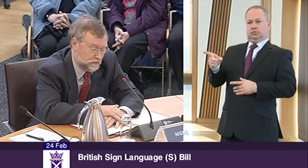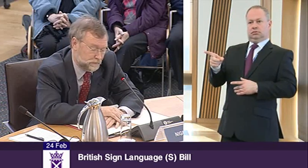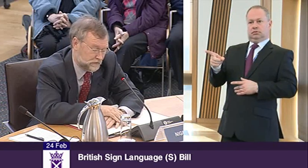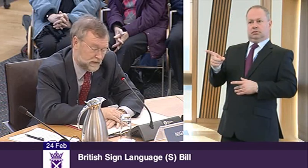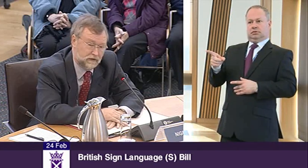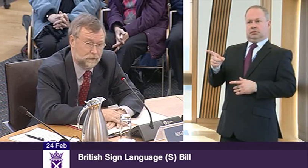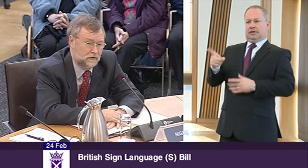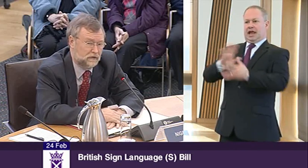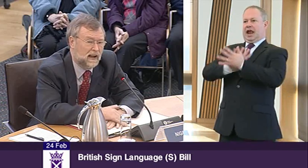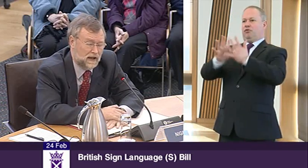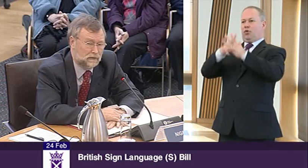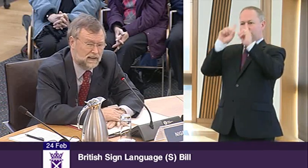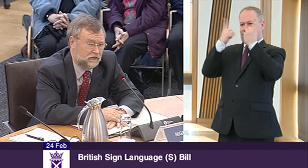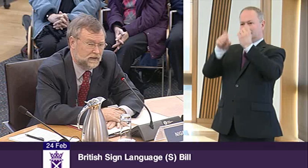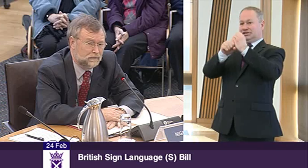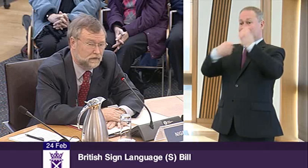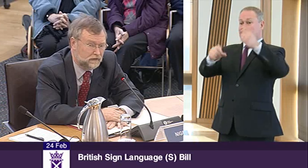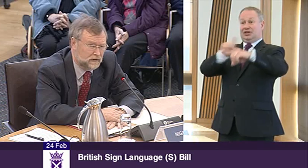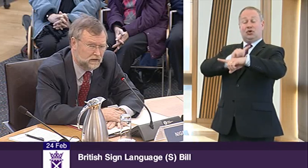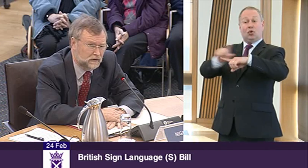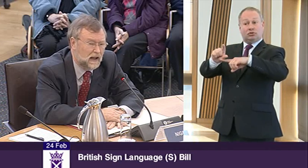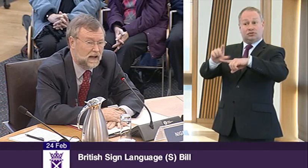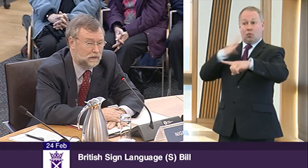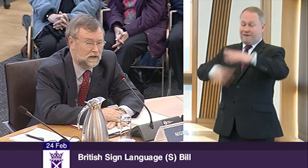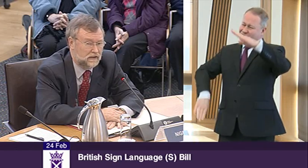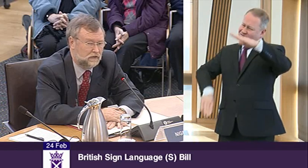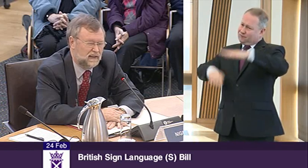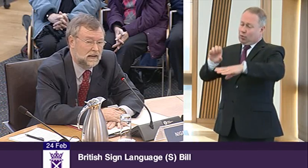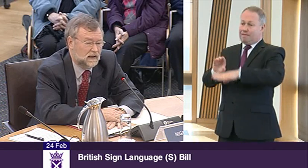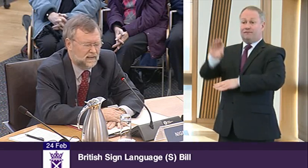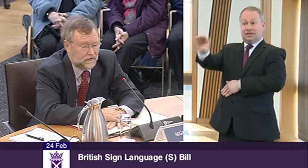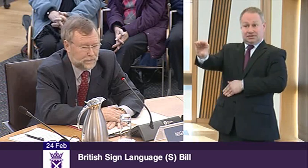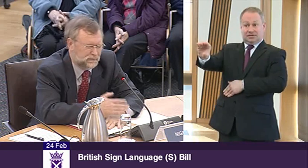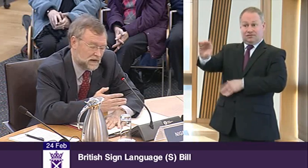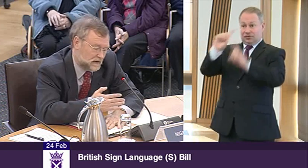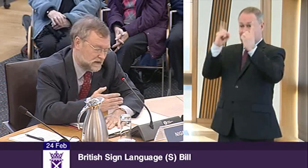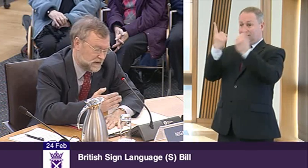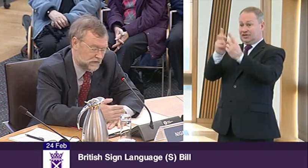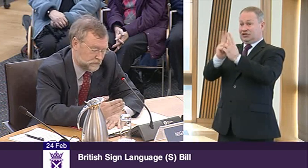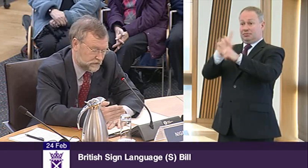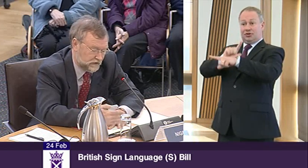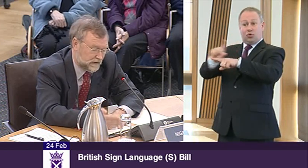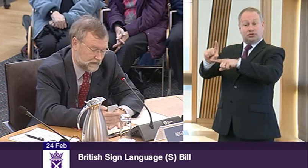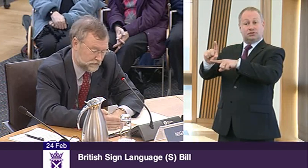that operate to train BSL interpreters to be fully funded, and I would like the individuals